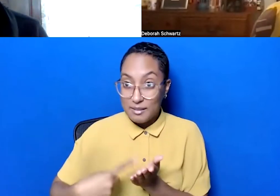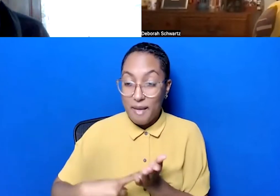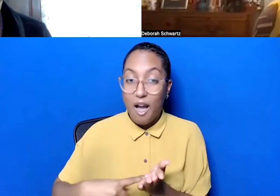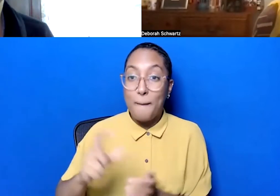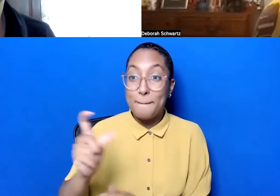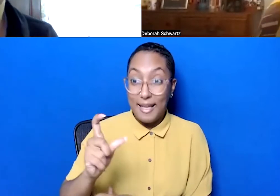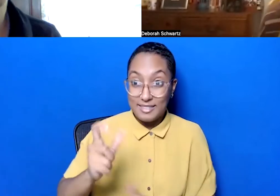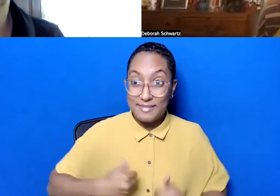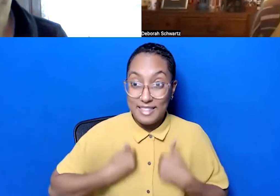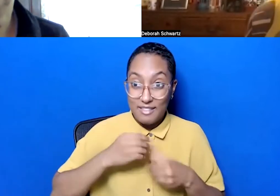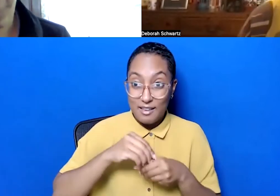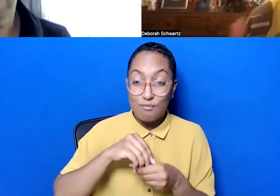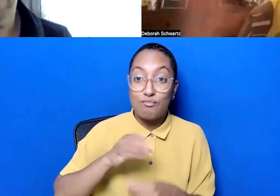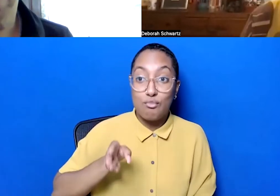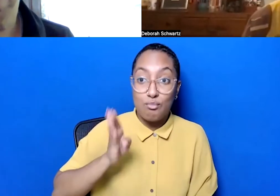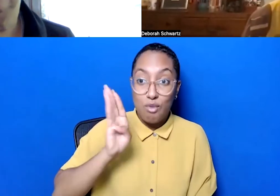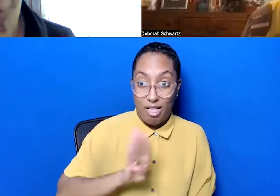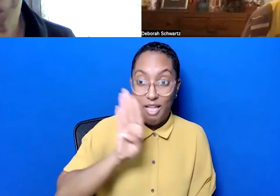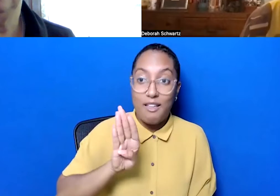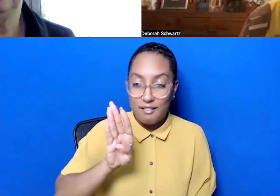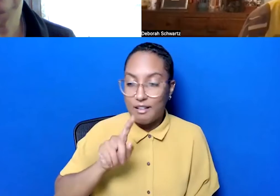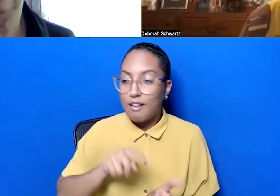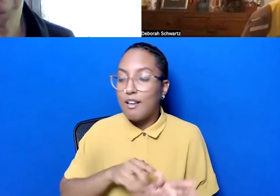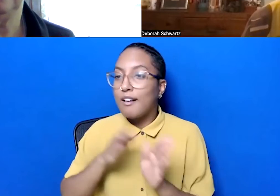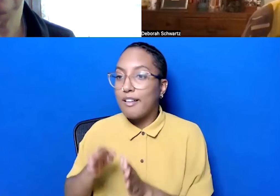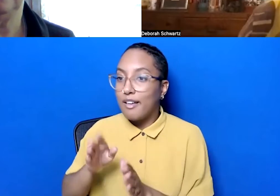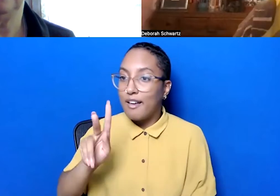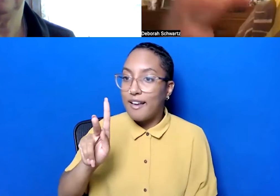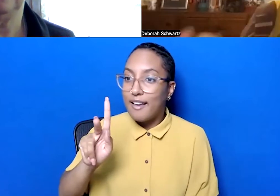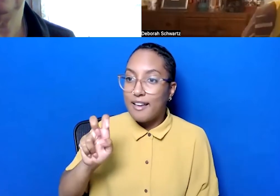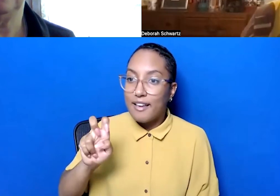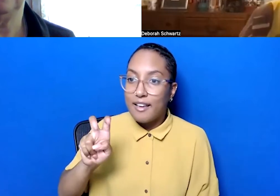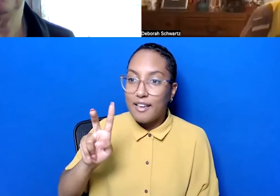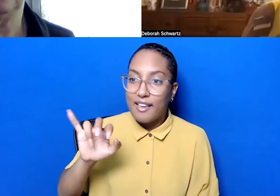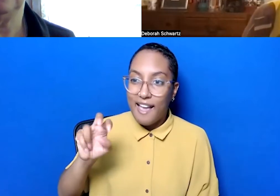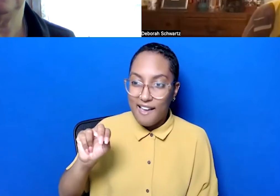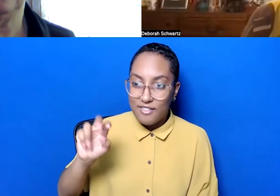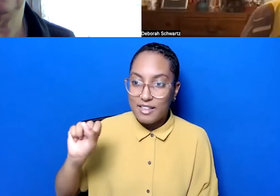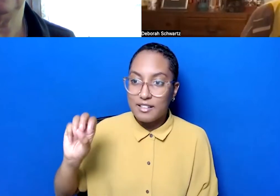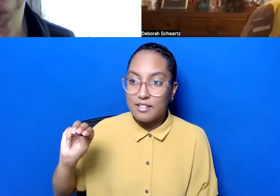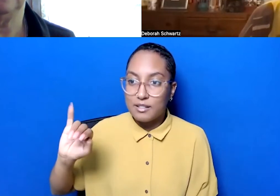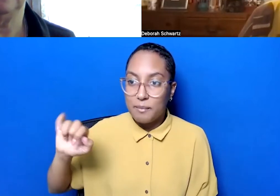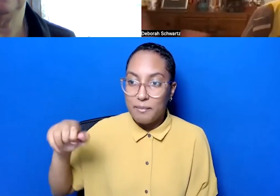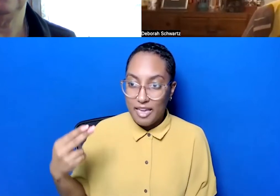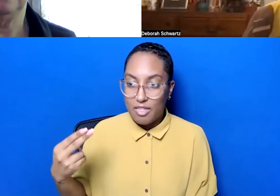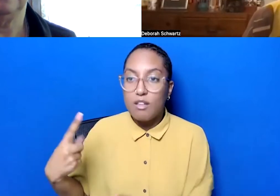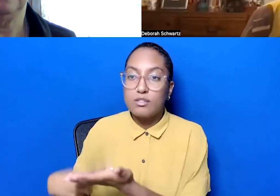and then Kevin Smith talking about capturing and revisiting some long-lost